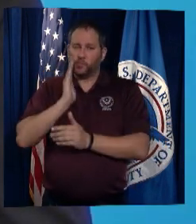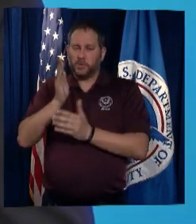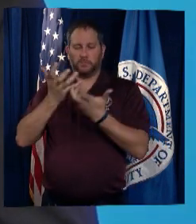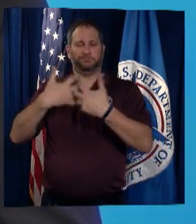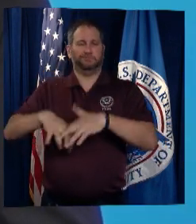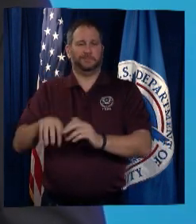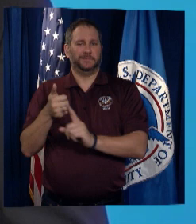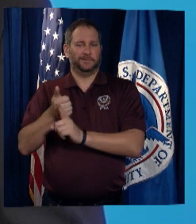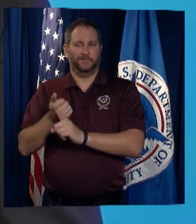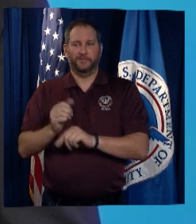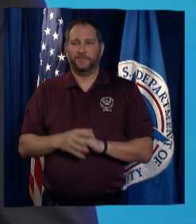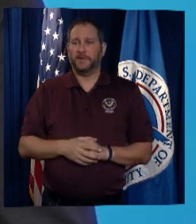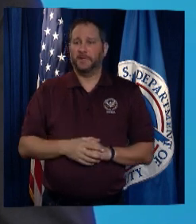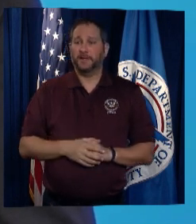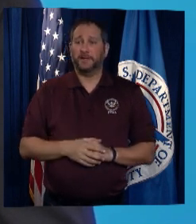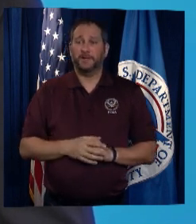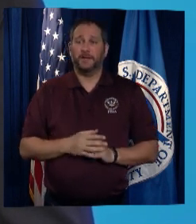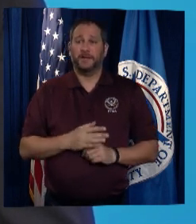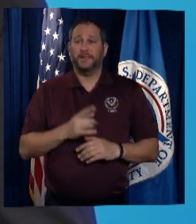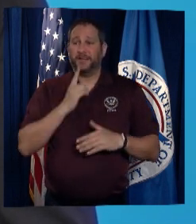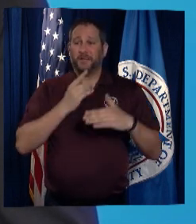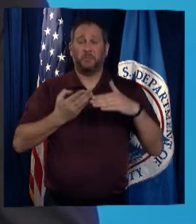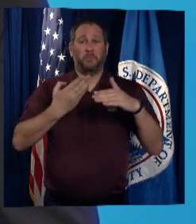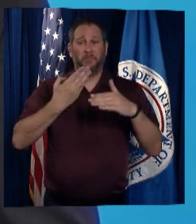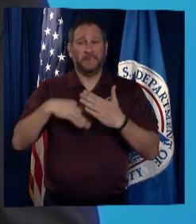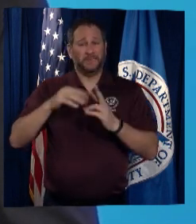stewardships and recognize them that they exist.